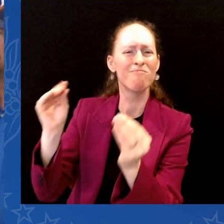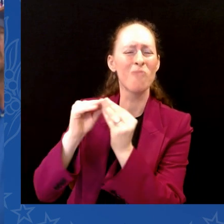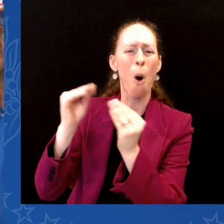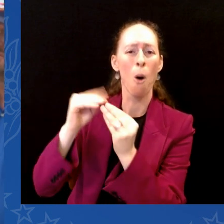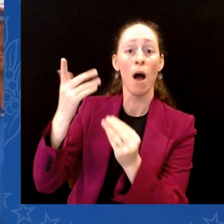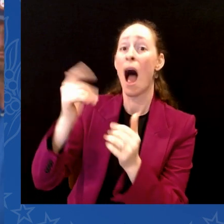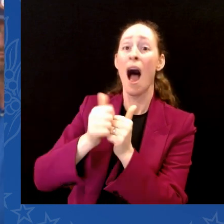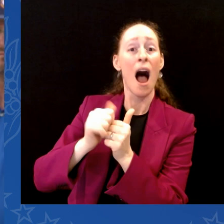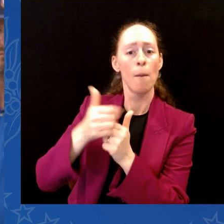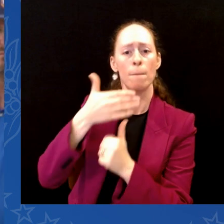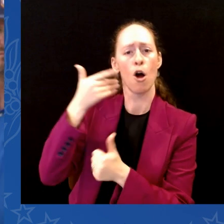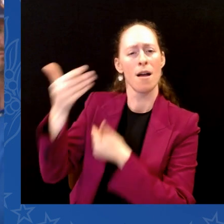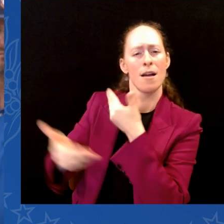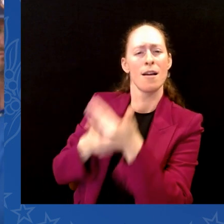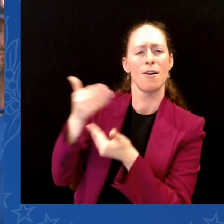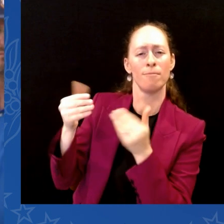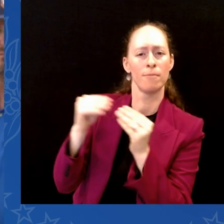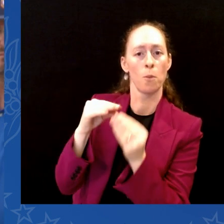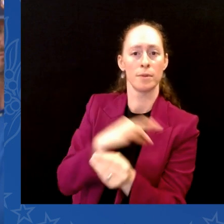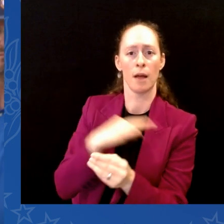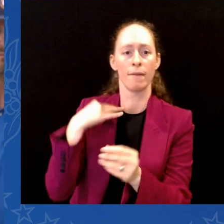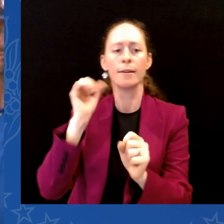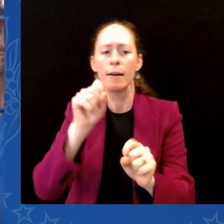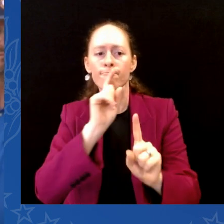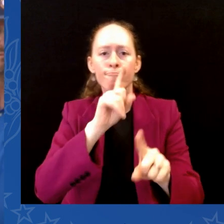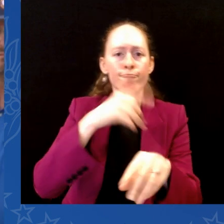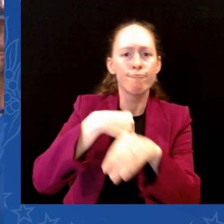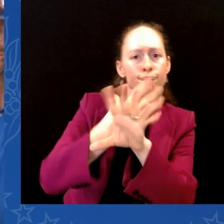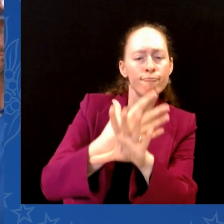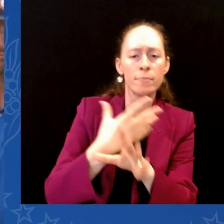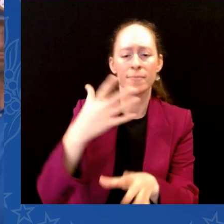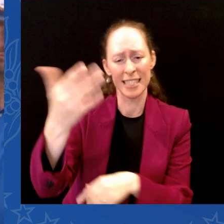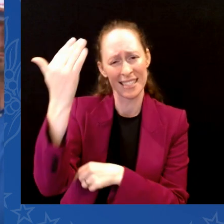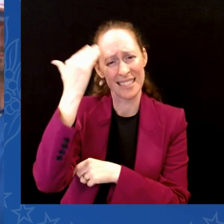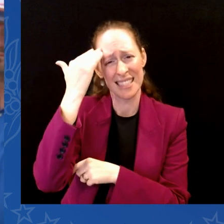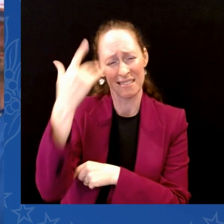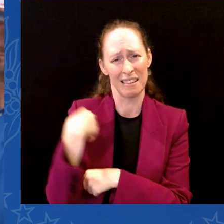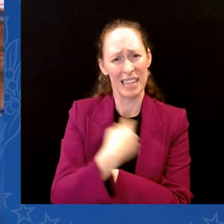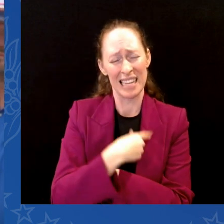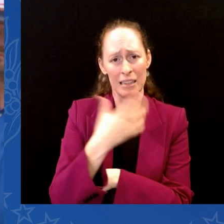So you have to have a little patience for us to get it all done. So many people are contacting.